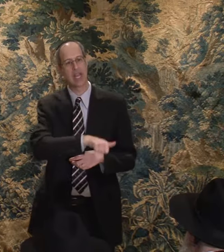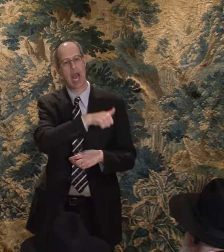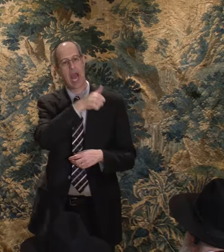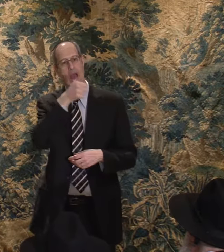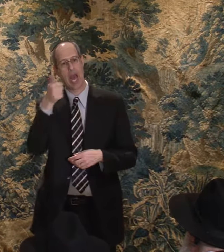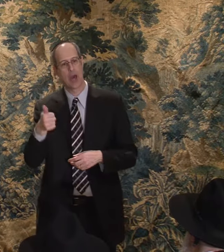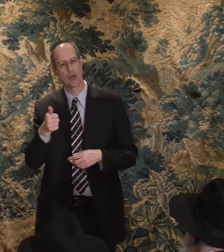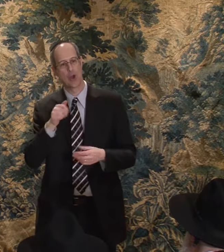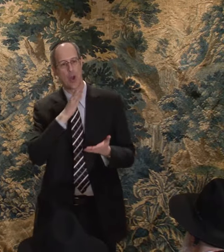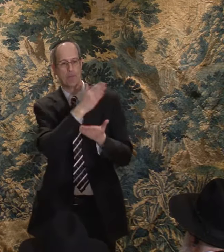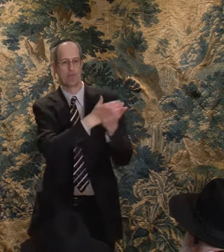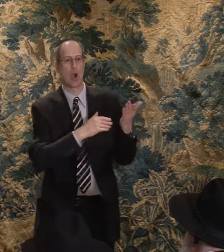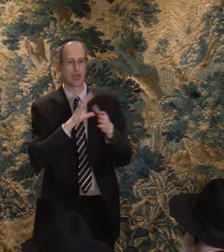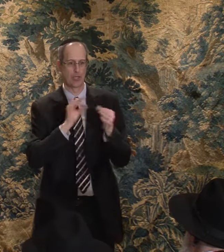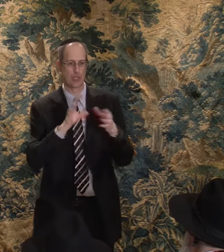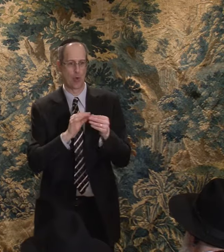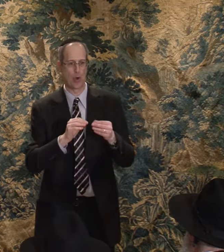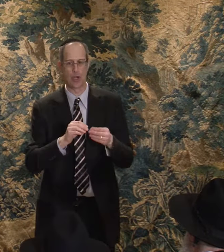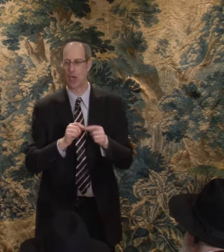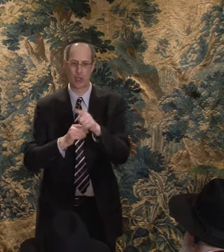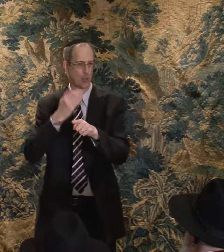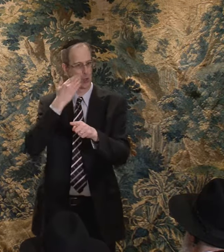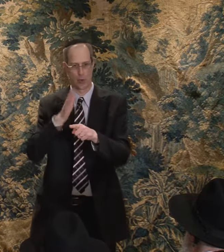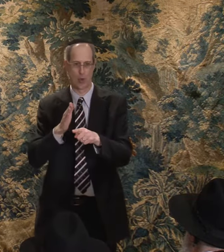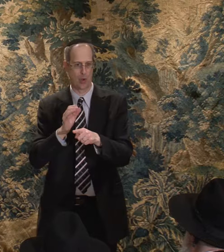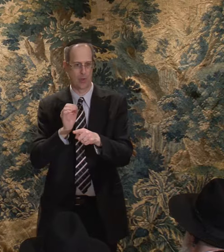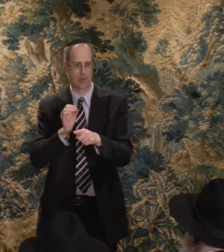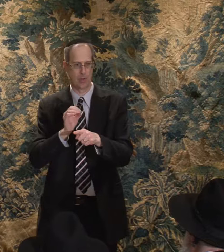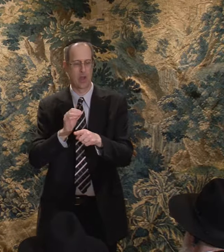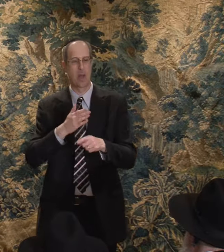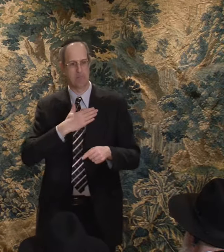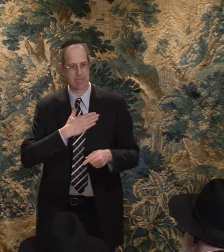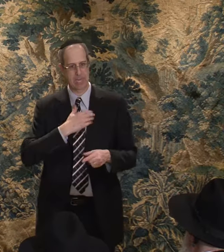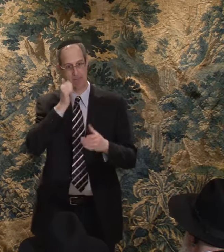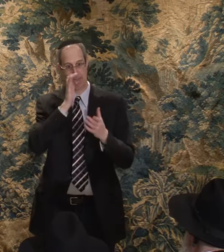that nobody knows she says me and my husband who was that